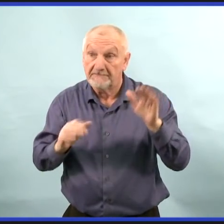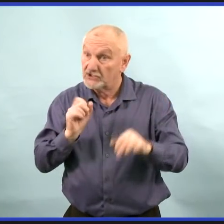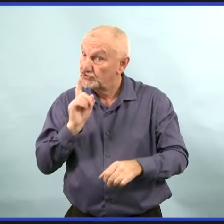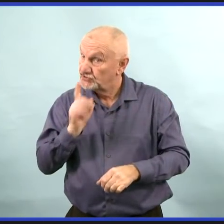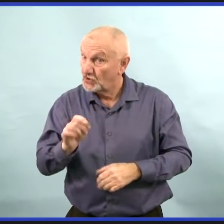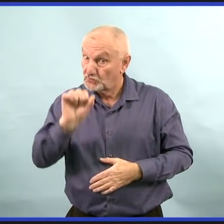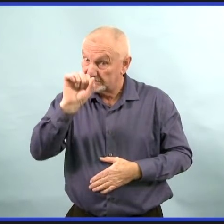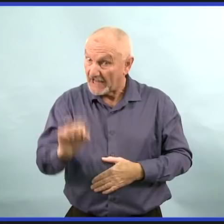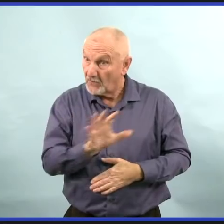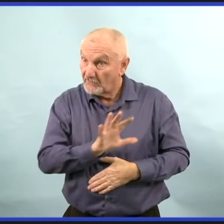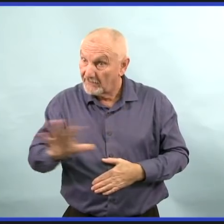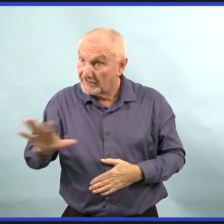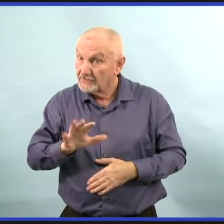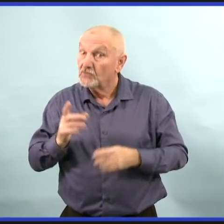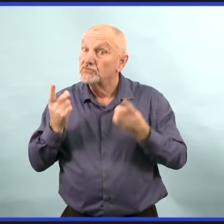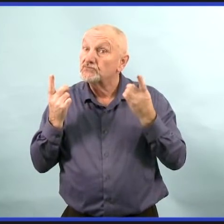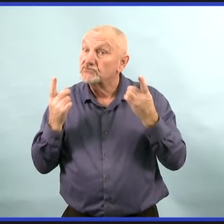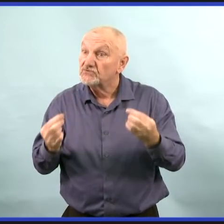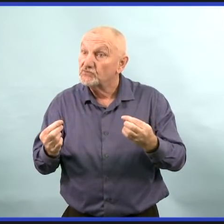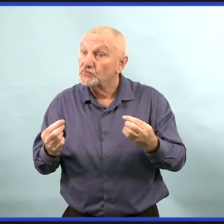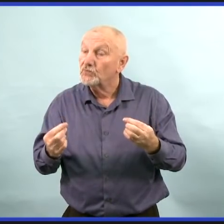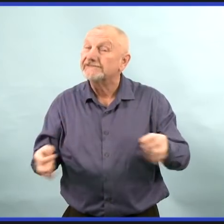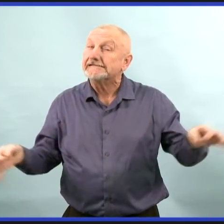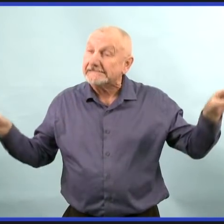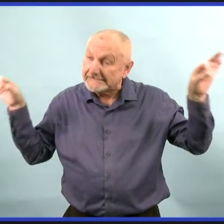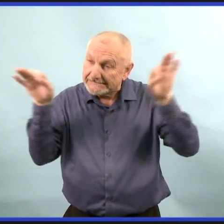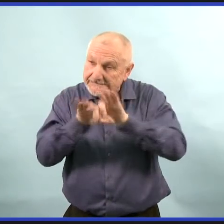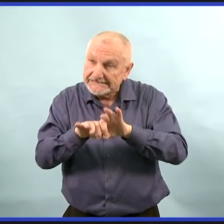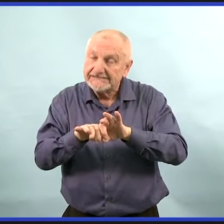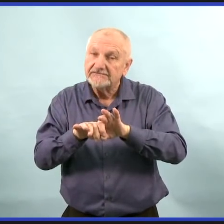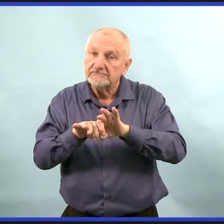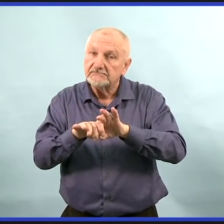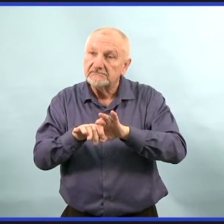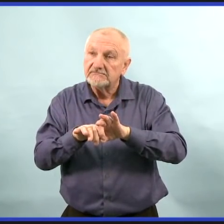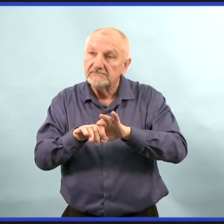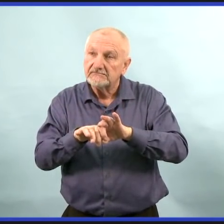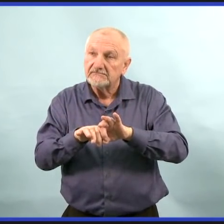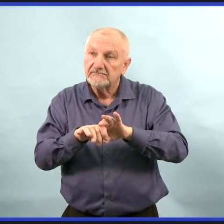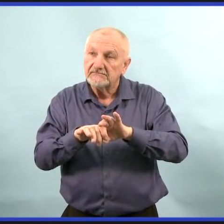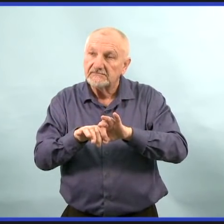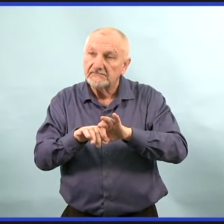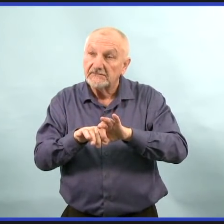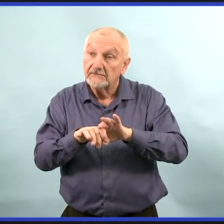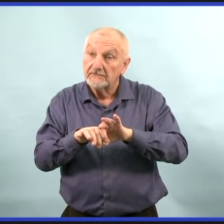necessary uh piece in in certain circumstances so we have our enforcement table and and they